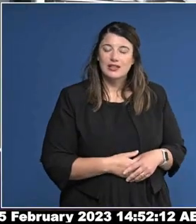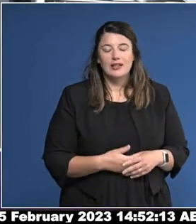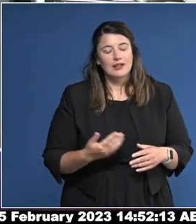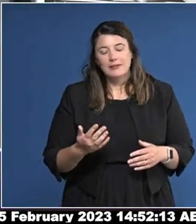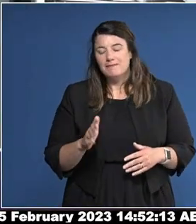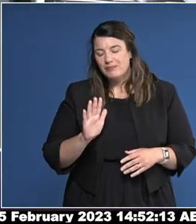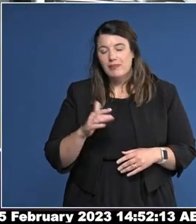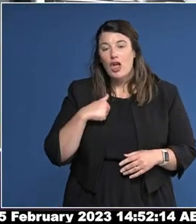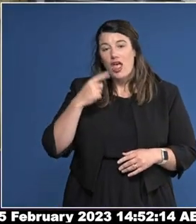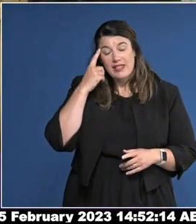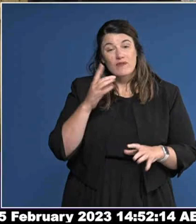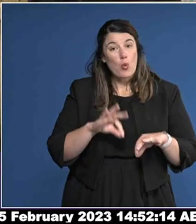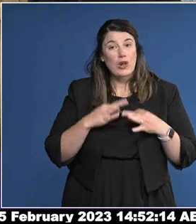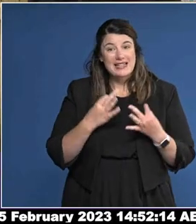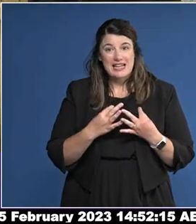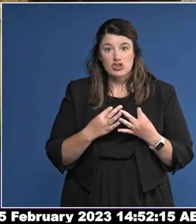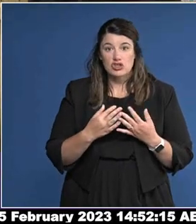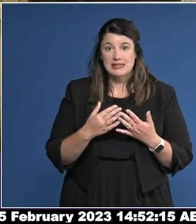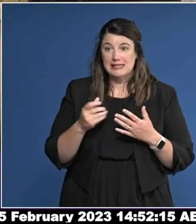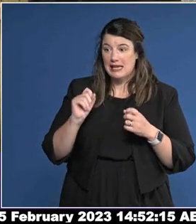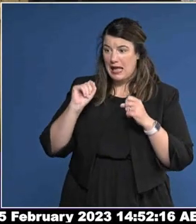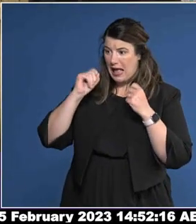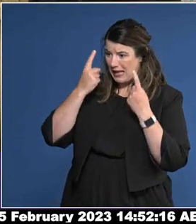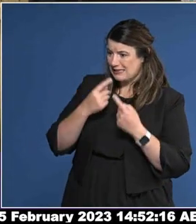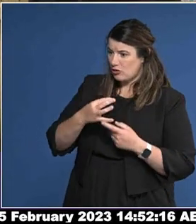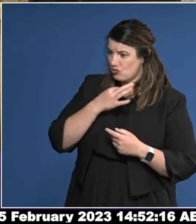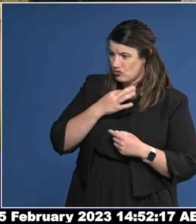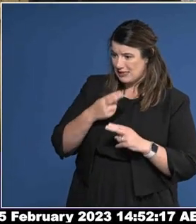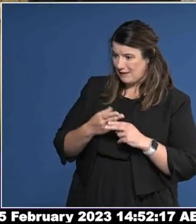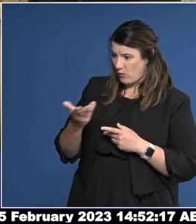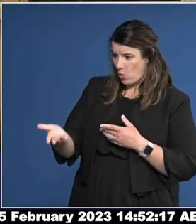dignity of risk - whenever I've done a risk appetite statement with a board, the concept